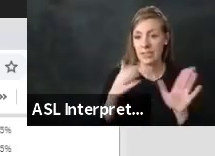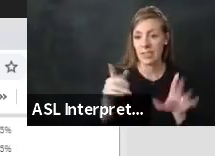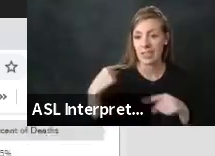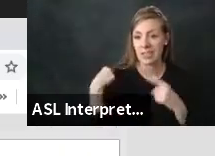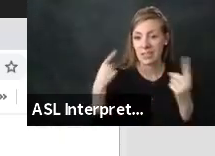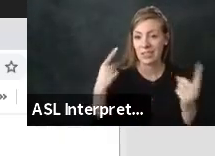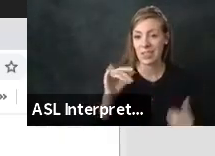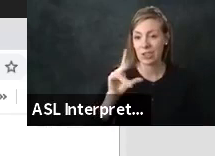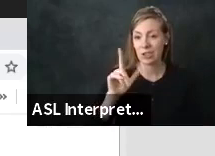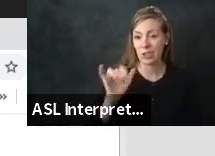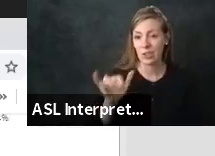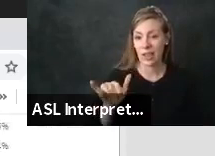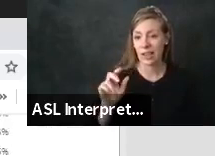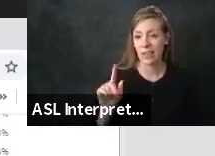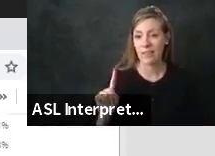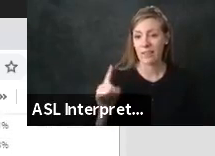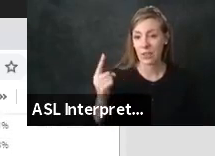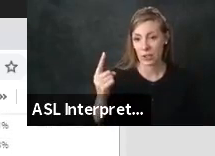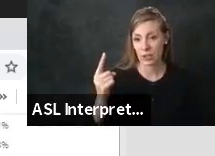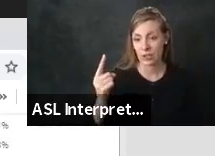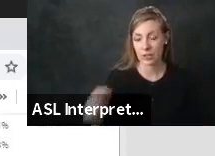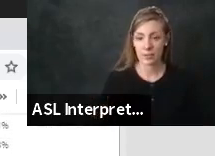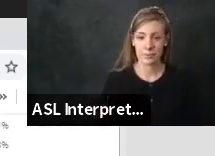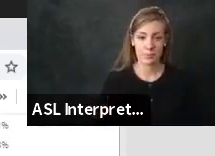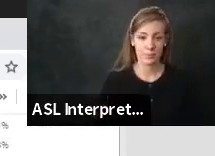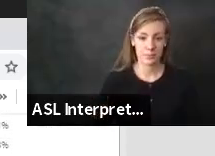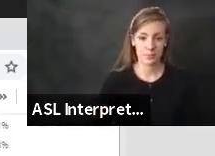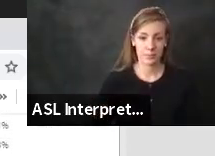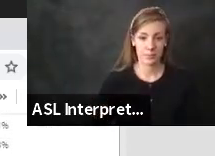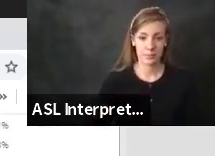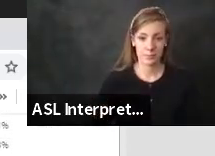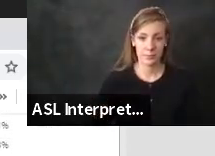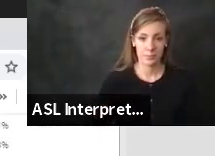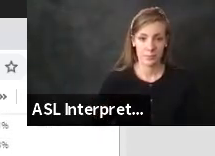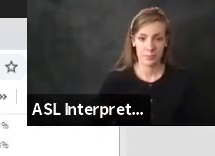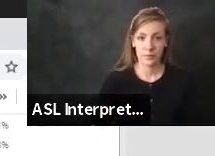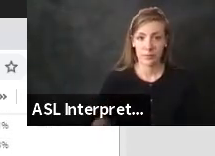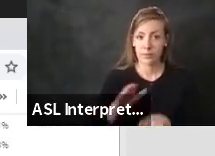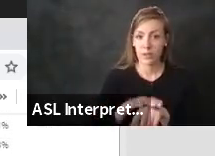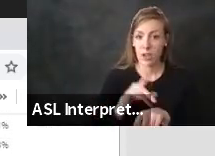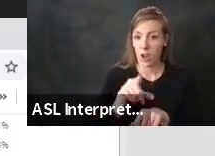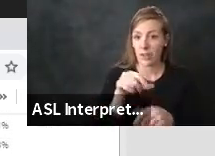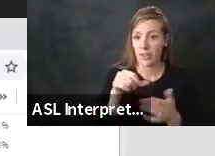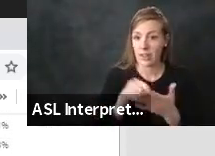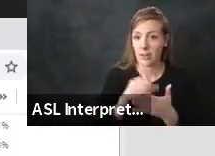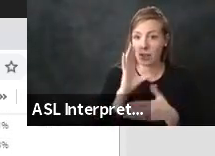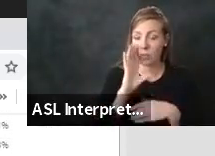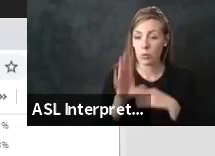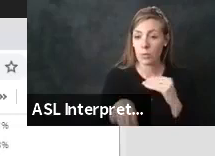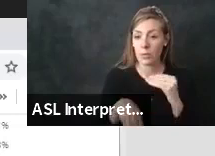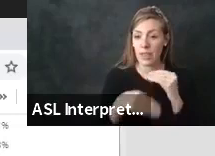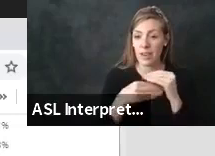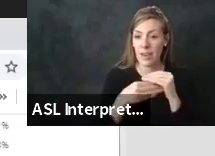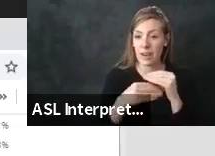and I wanted to note that on this page we will be adding additional information soon